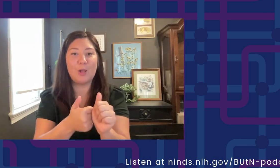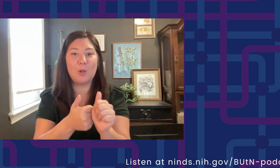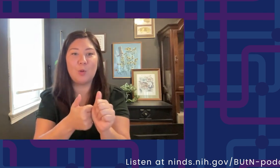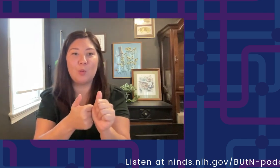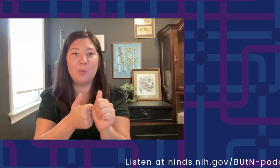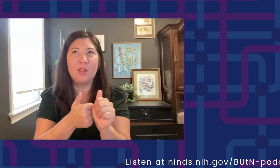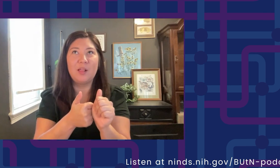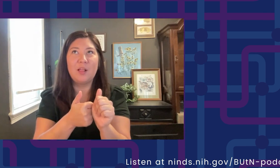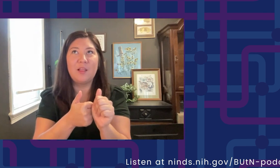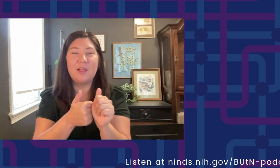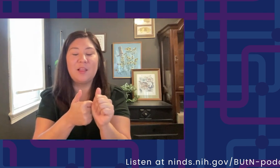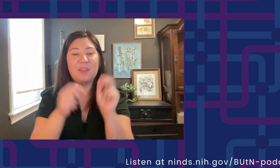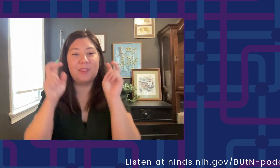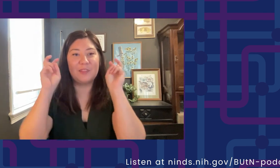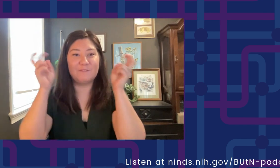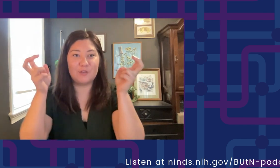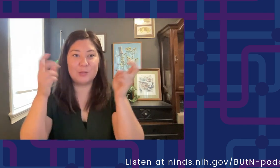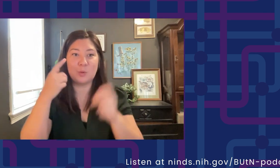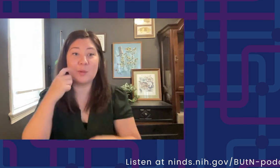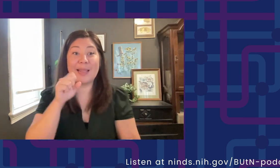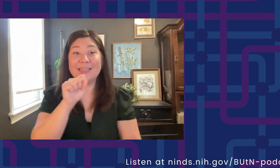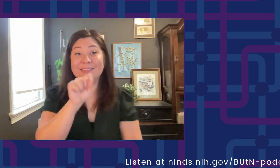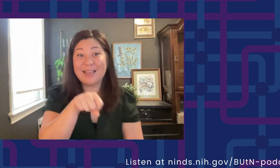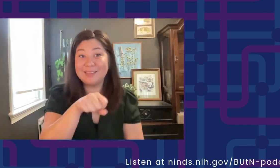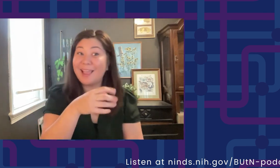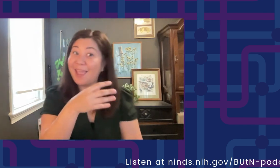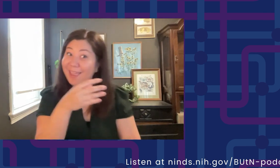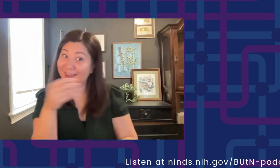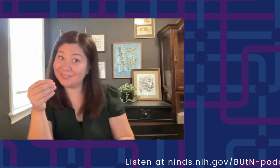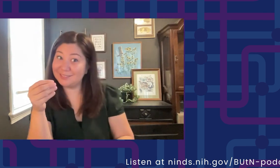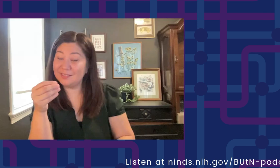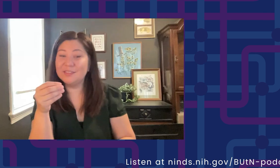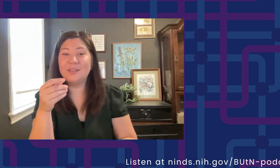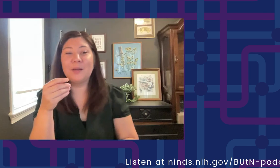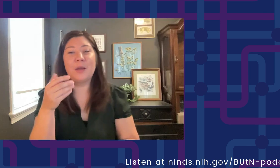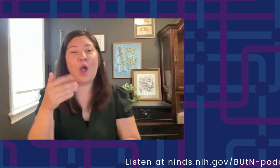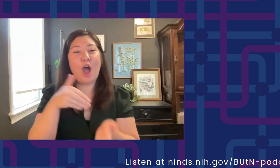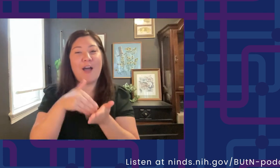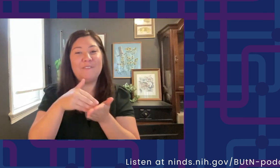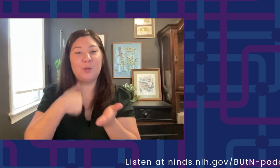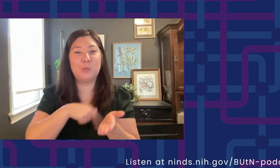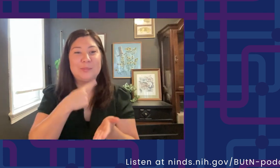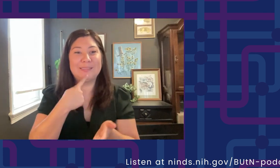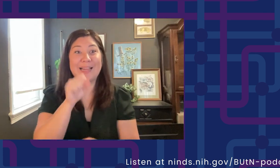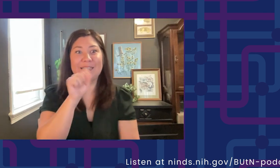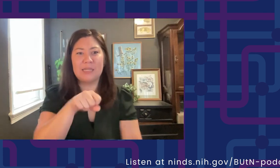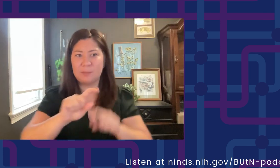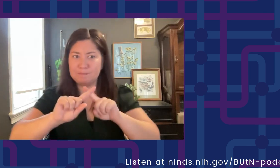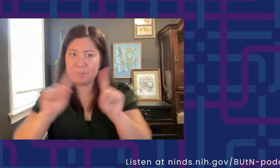And I try to follow the rule of "Yes, and."